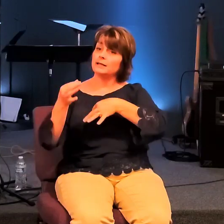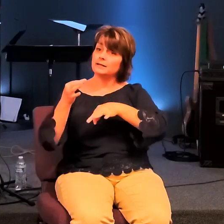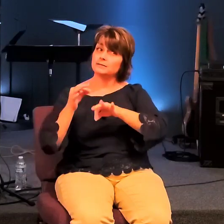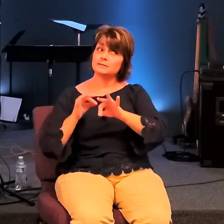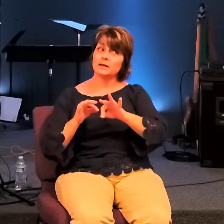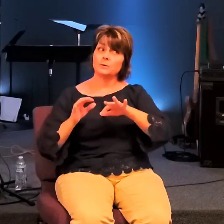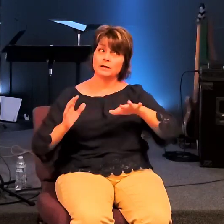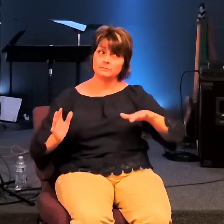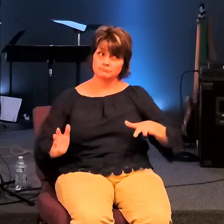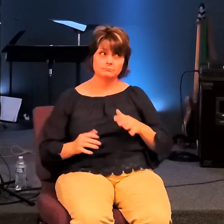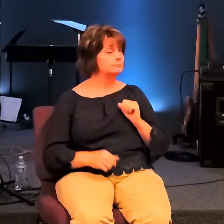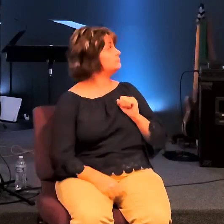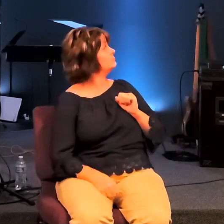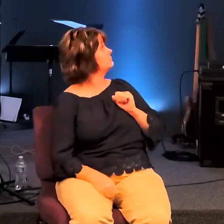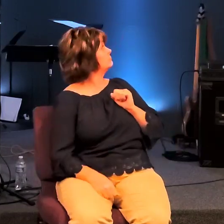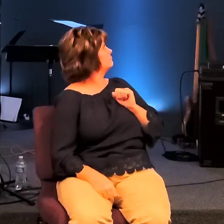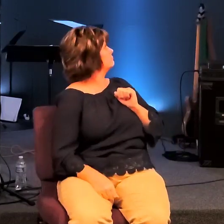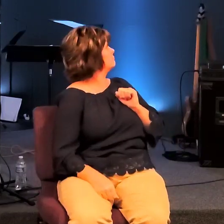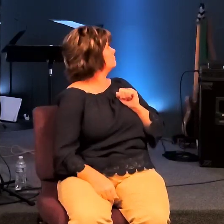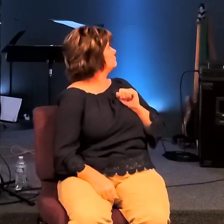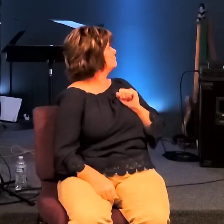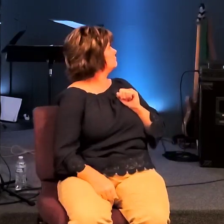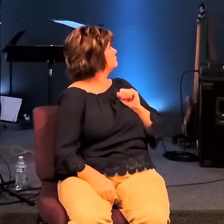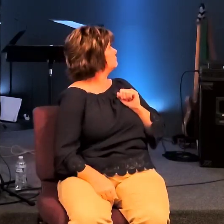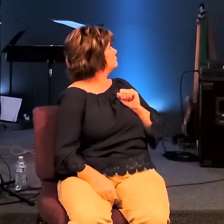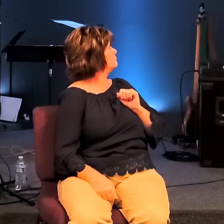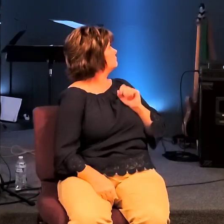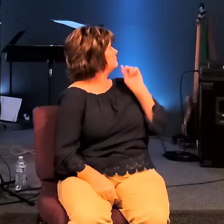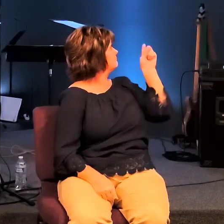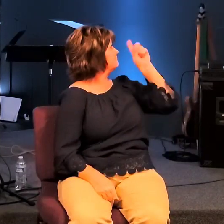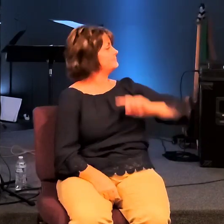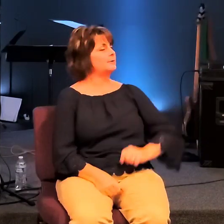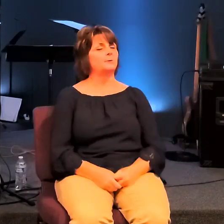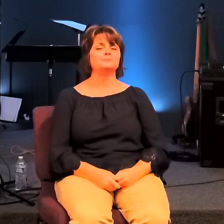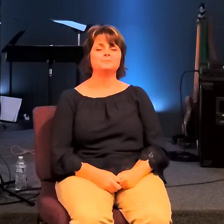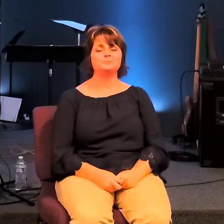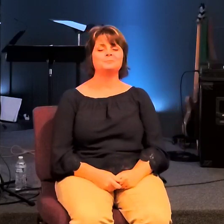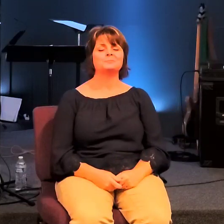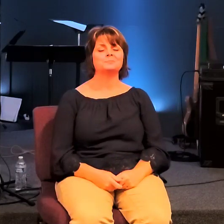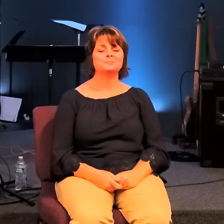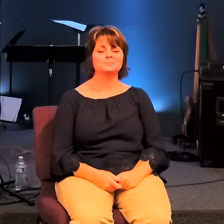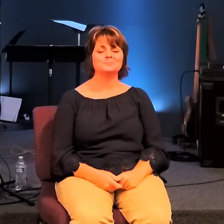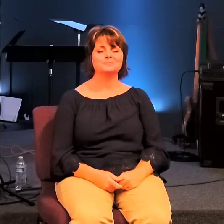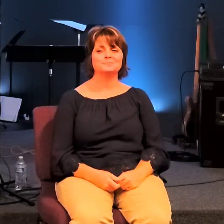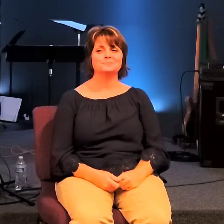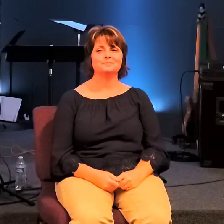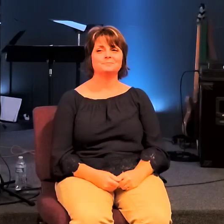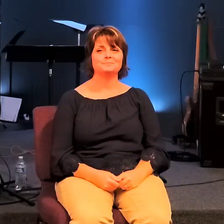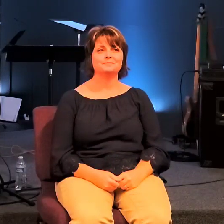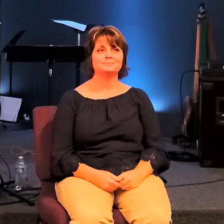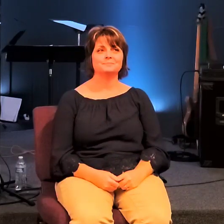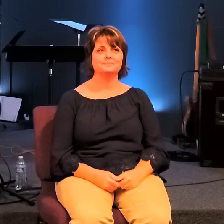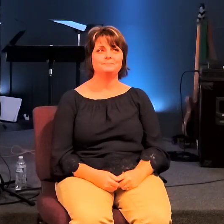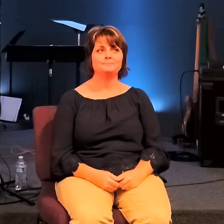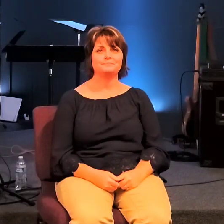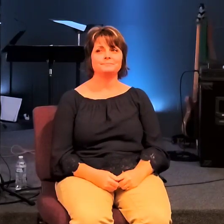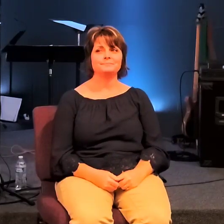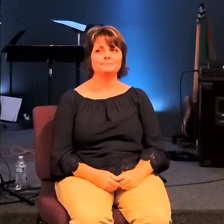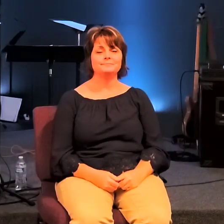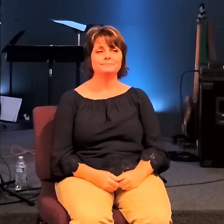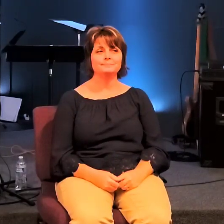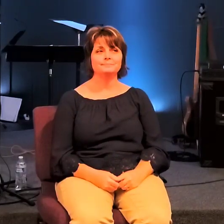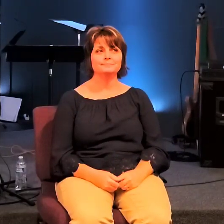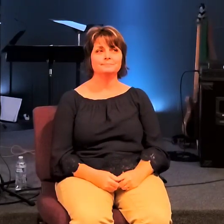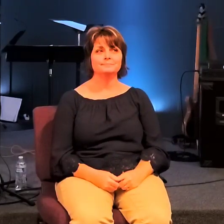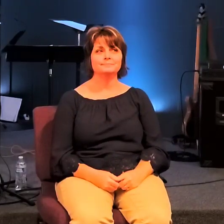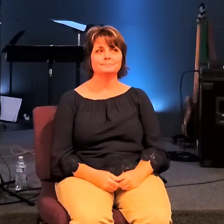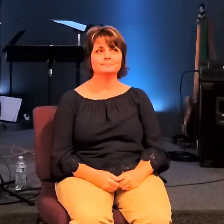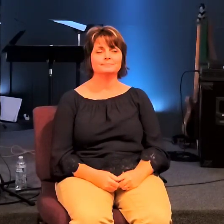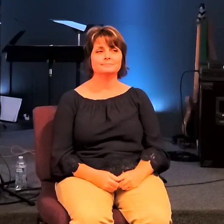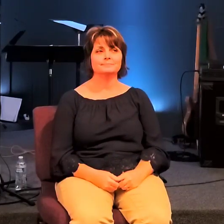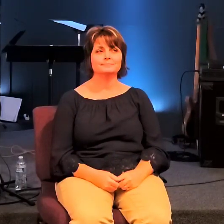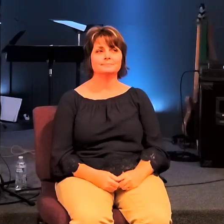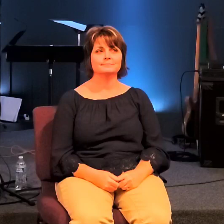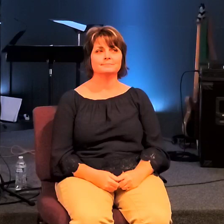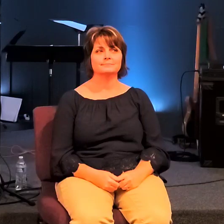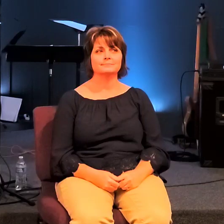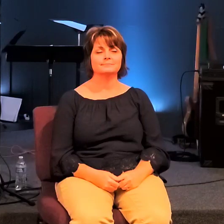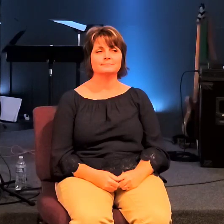that sets us free from loneliness and fear loneliness is an inner emptiness Solitude